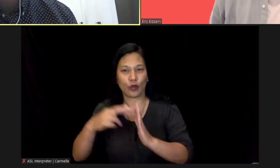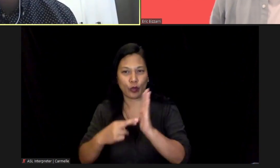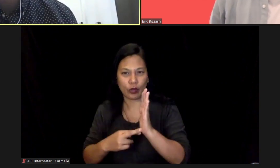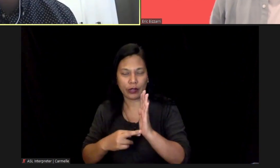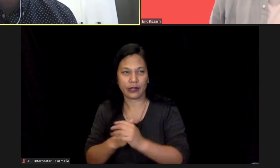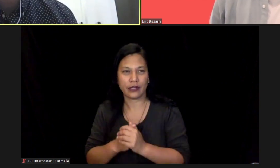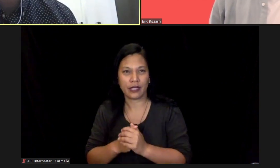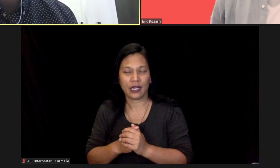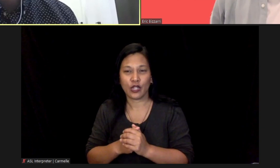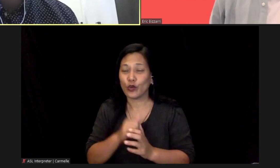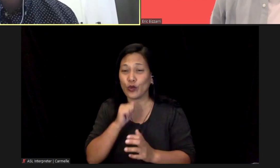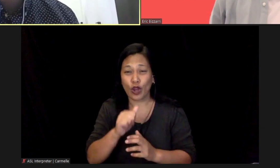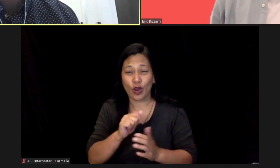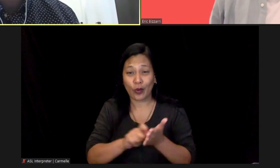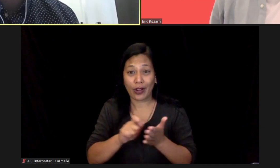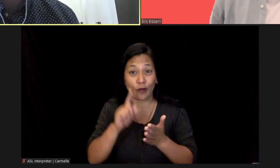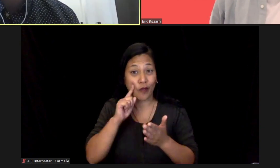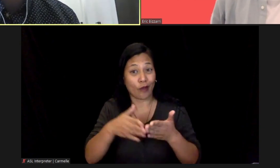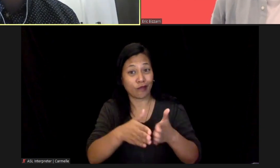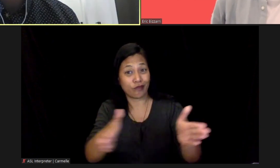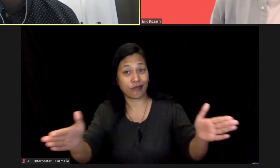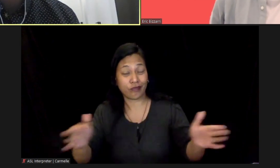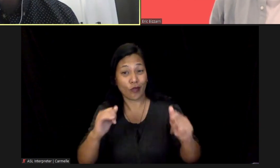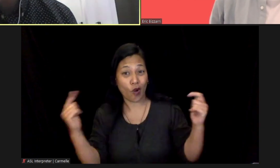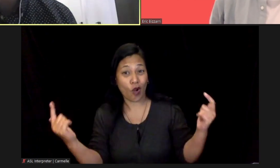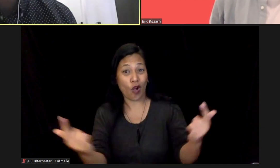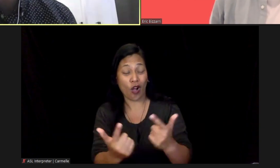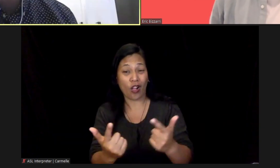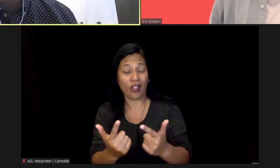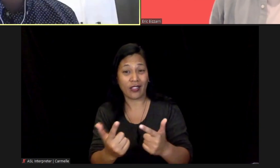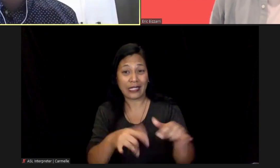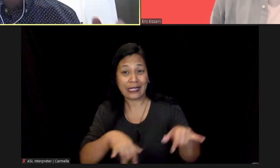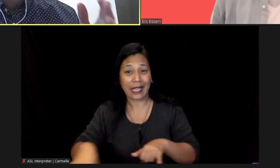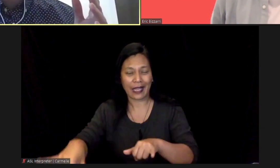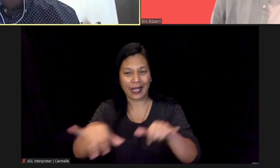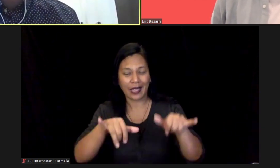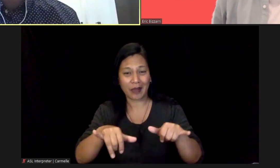You're writing for the experts and you're writing for the newbies and everyone in between.